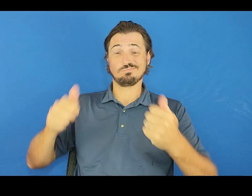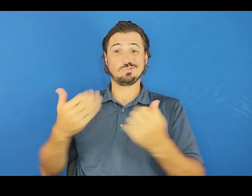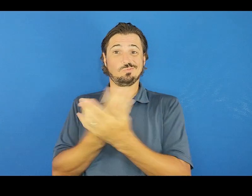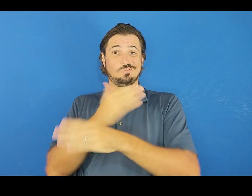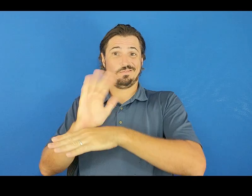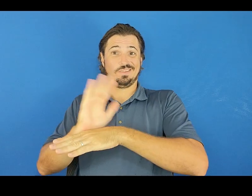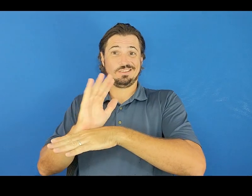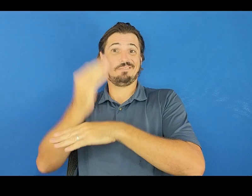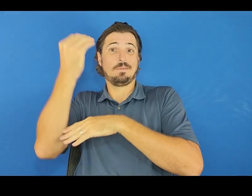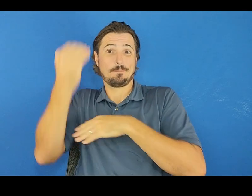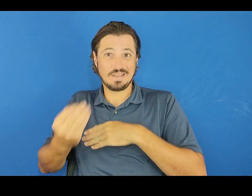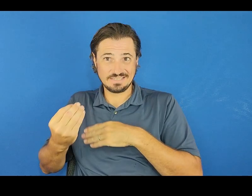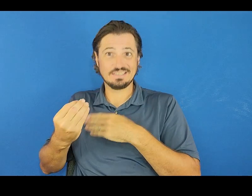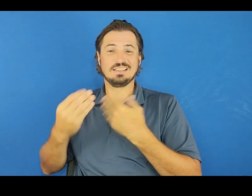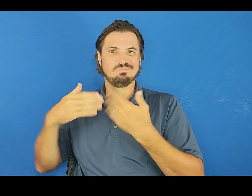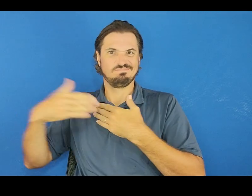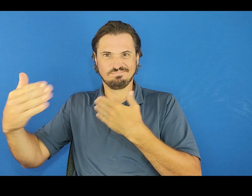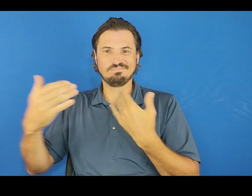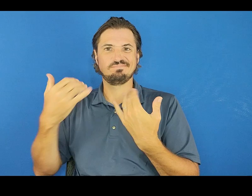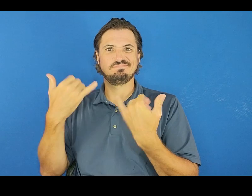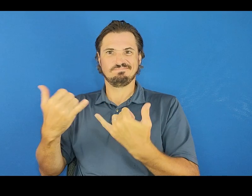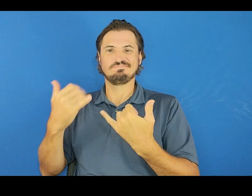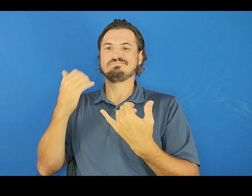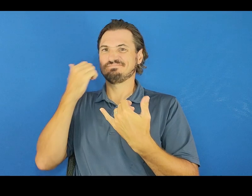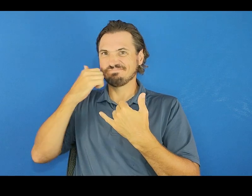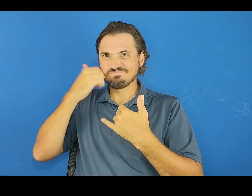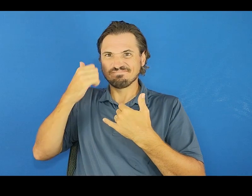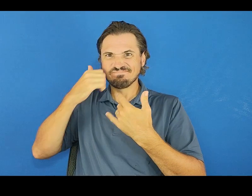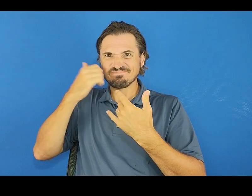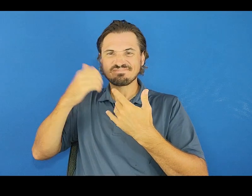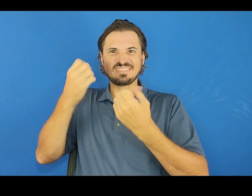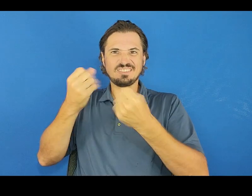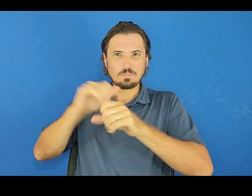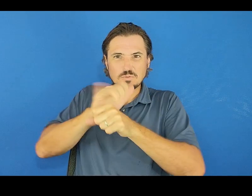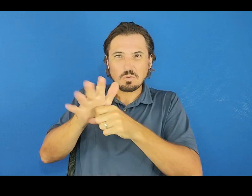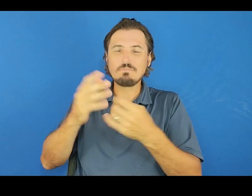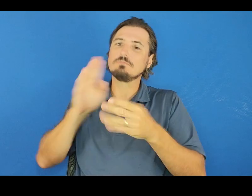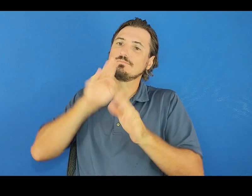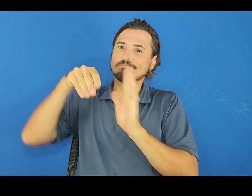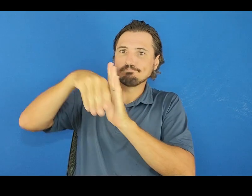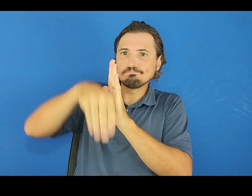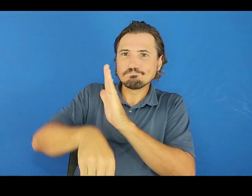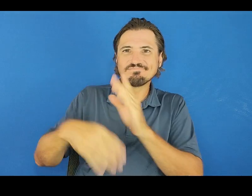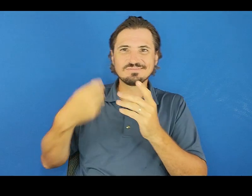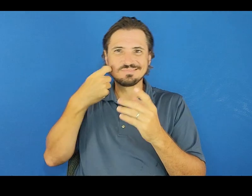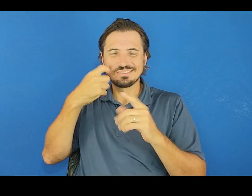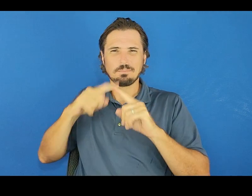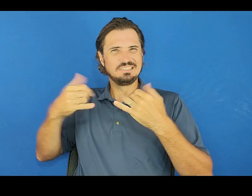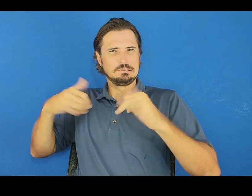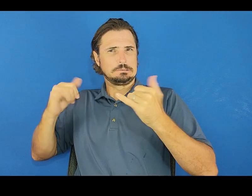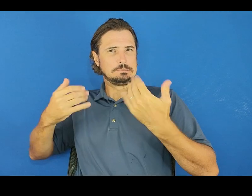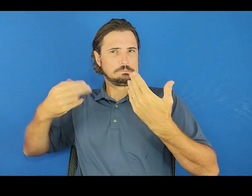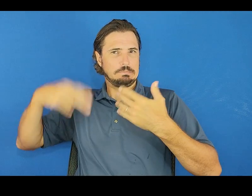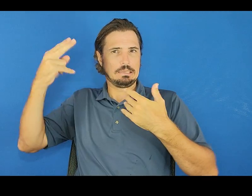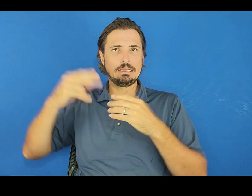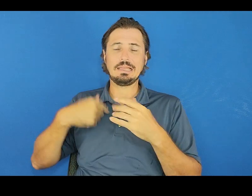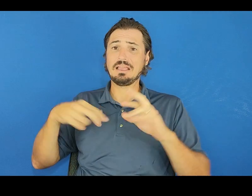We will be posting these briefings every Monday going forward. Our daily case counts have declined significantly in recent weeks, but they remain elevated.